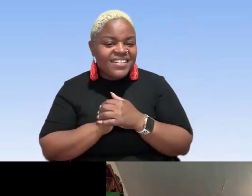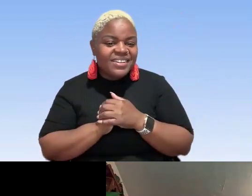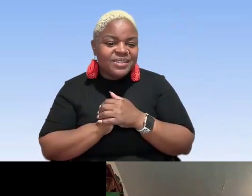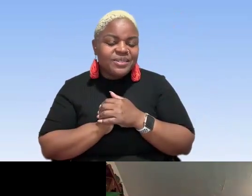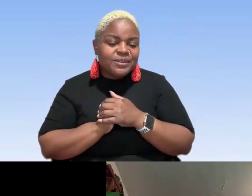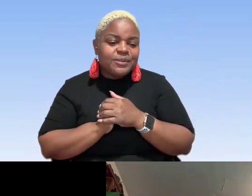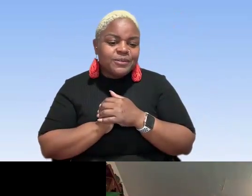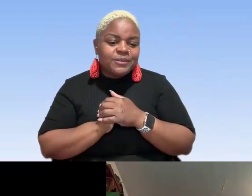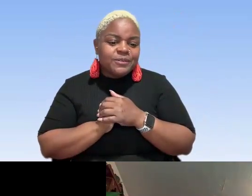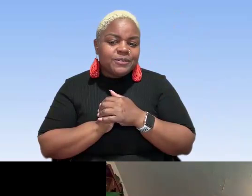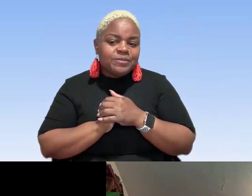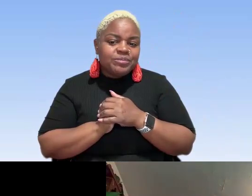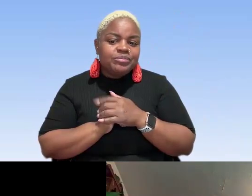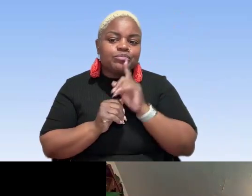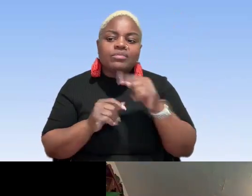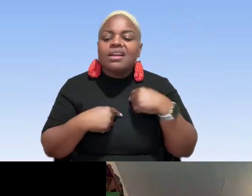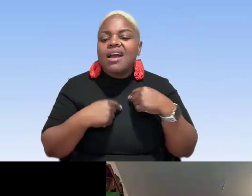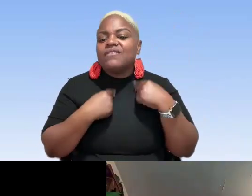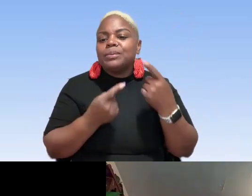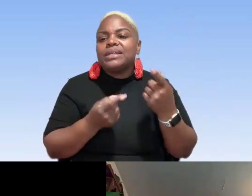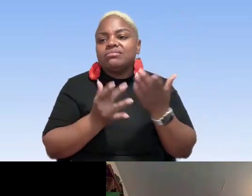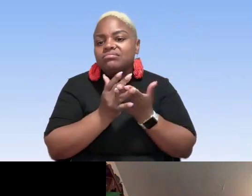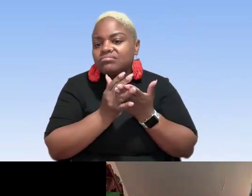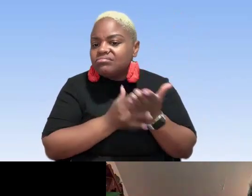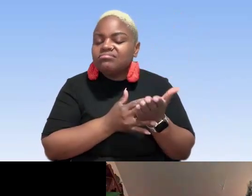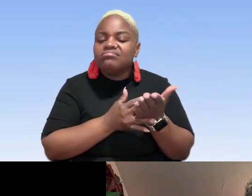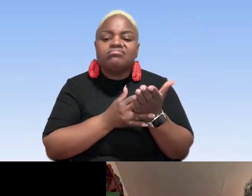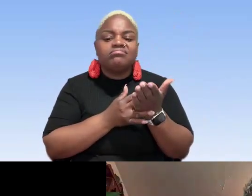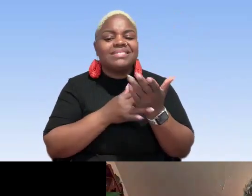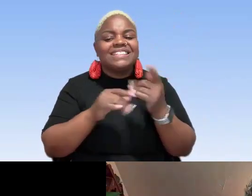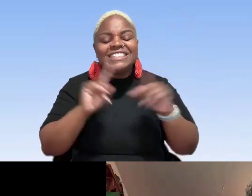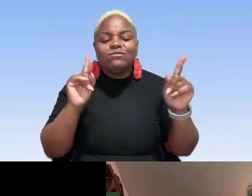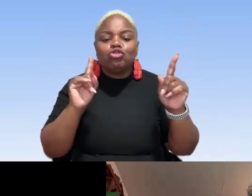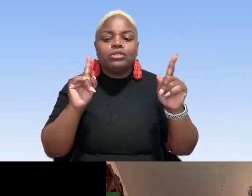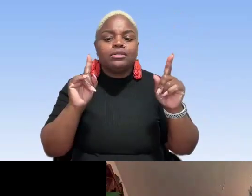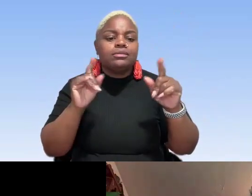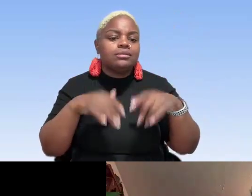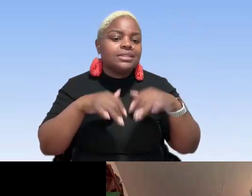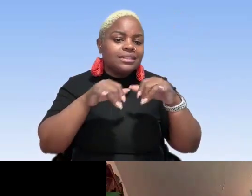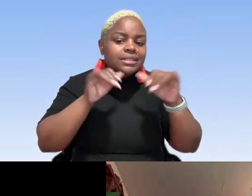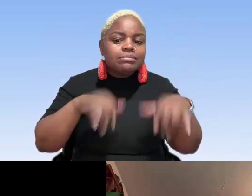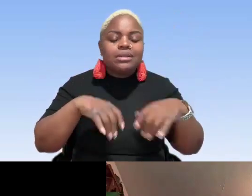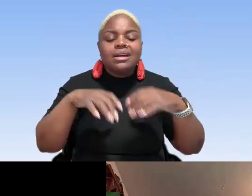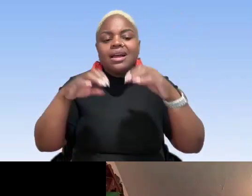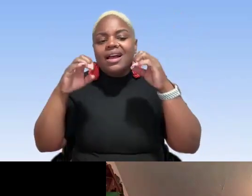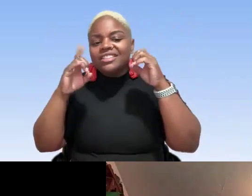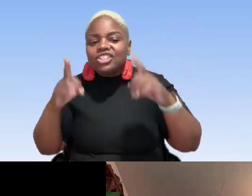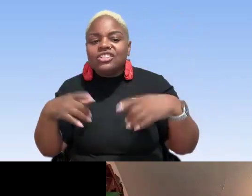have navigated education systems and healthcare systems alongside both of those communities, my whole life.